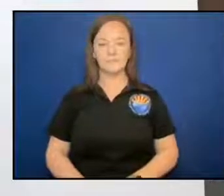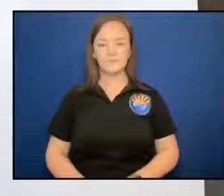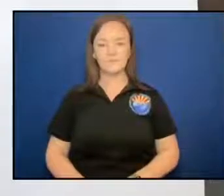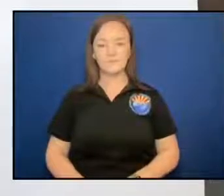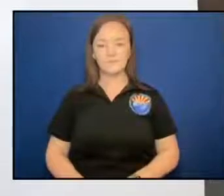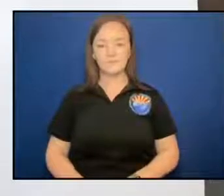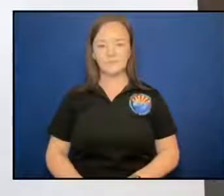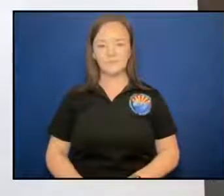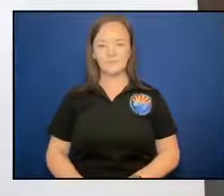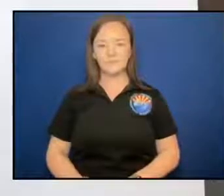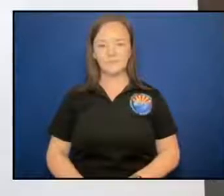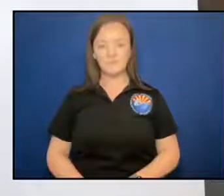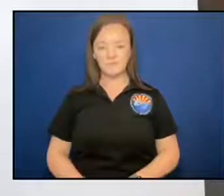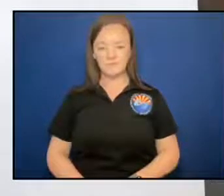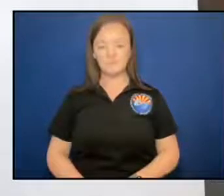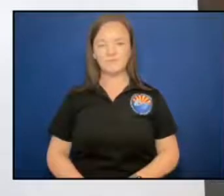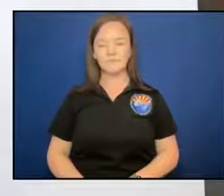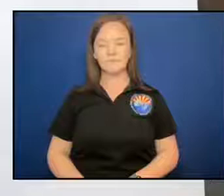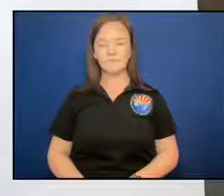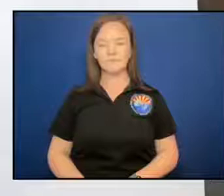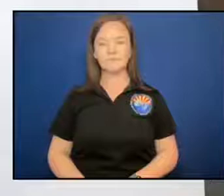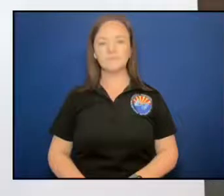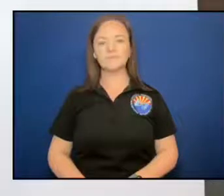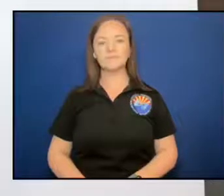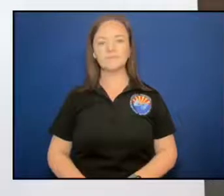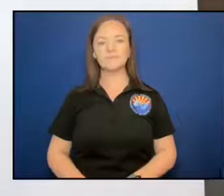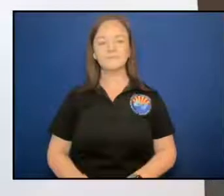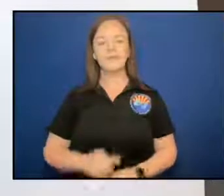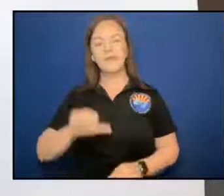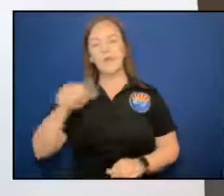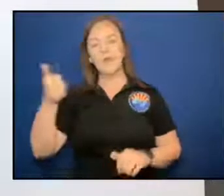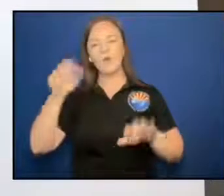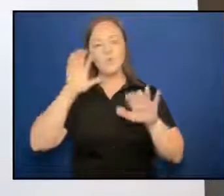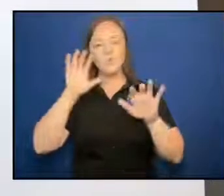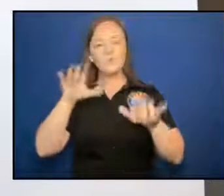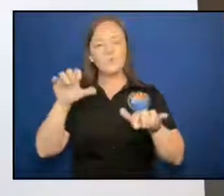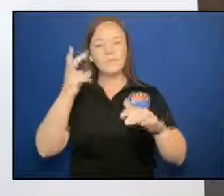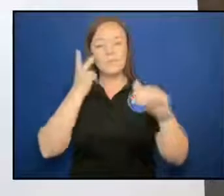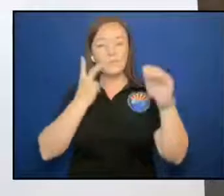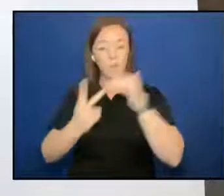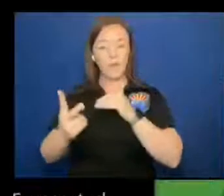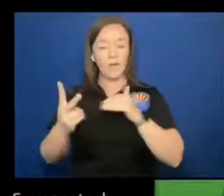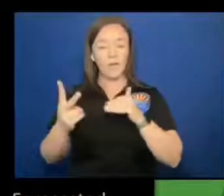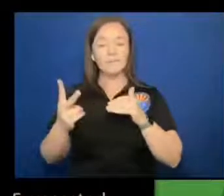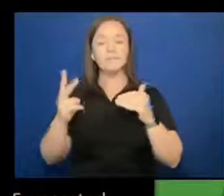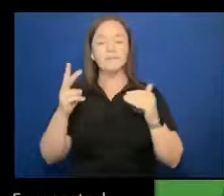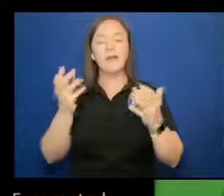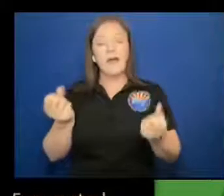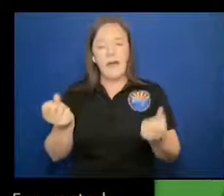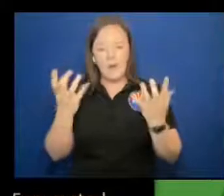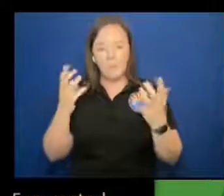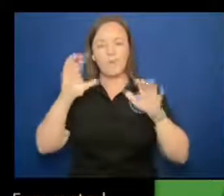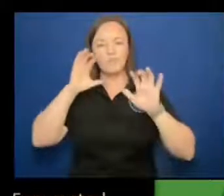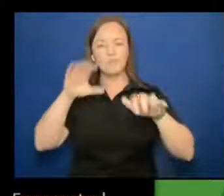OF RAIN BUT NOW TOMORROW HAS BEING THE MOST SIGNIFICANT AND PROBABLY THE MOST DANGEROUS AND SOMETHING WE WILL HAVE TO WATCH OUT FOR.